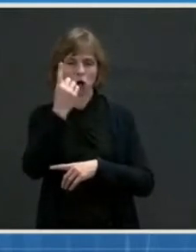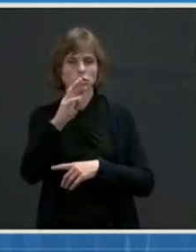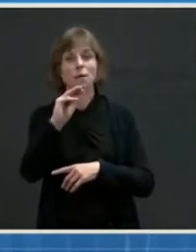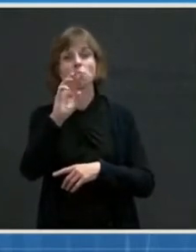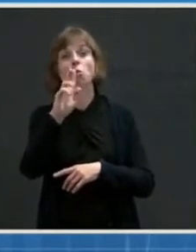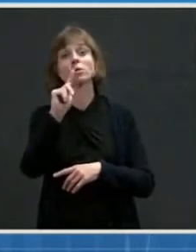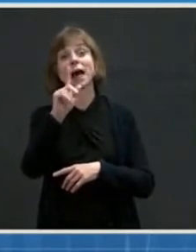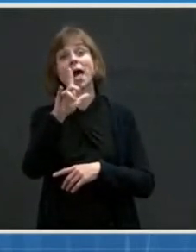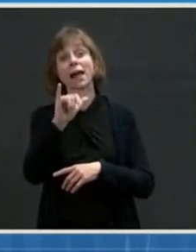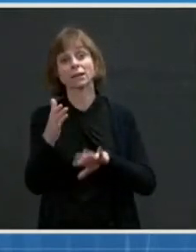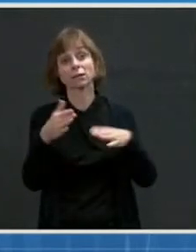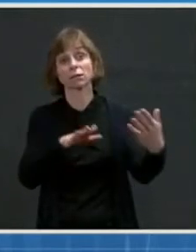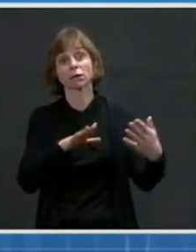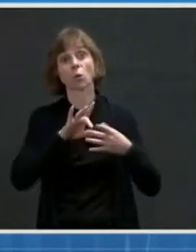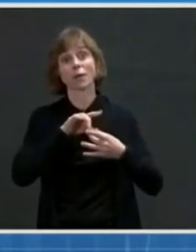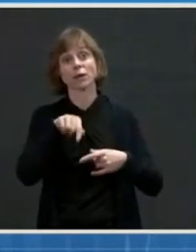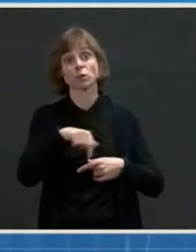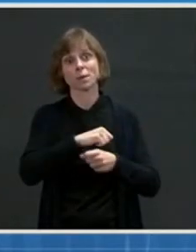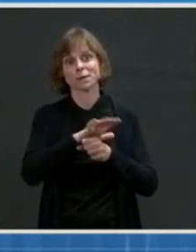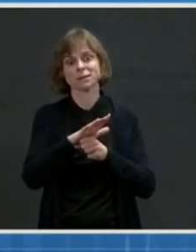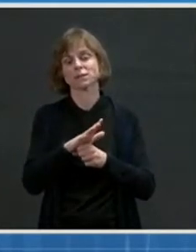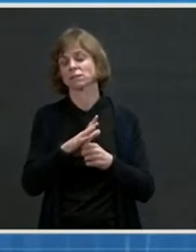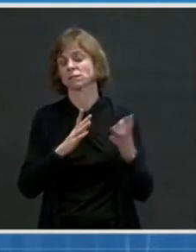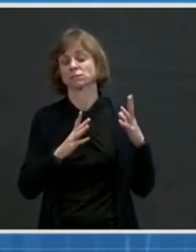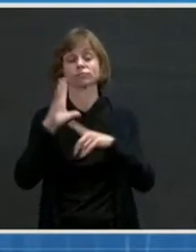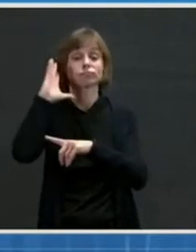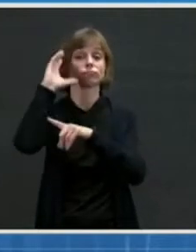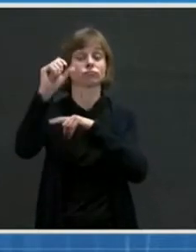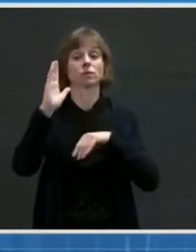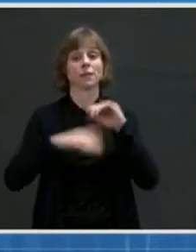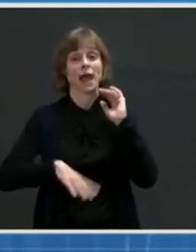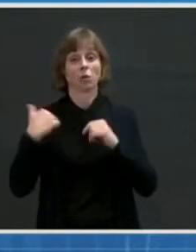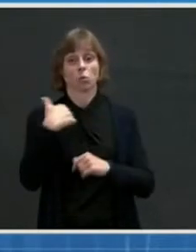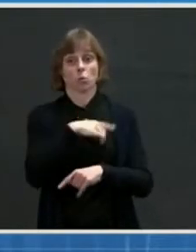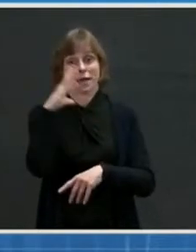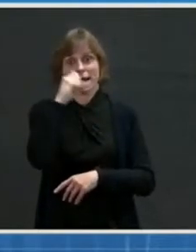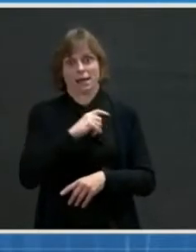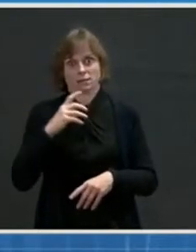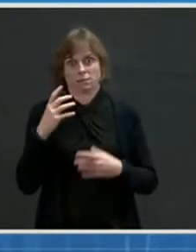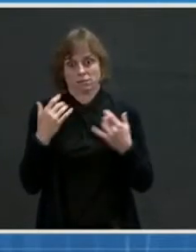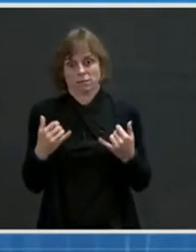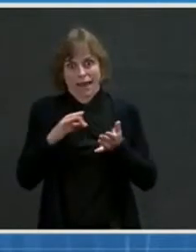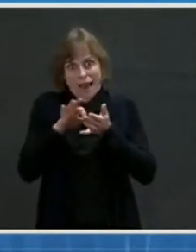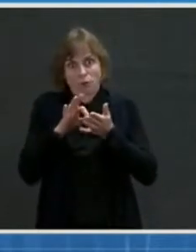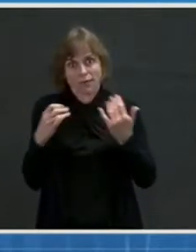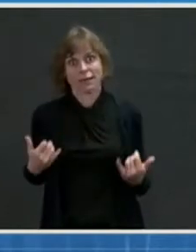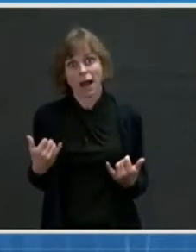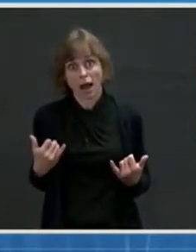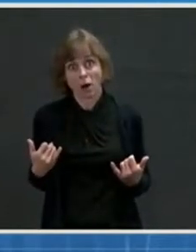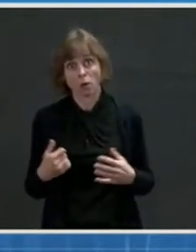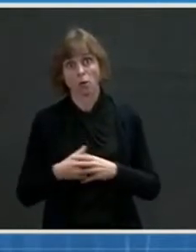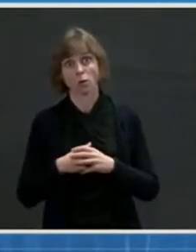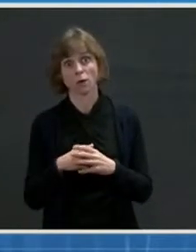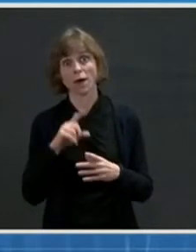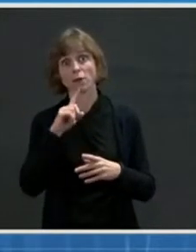THIS, WE WILL UNDERSTAND THAT THE MORTALITY RELATED TO THIS